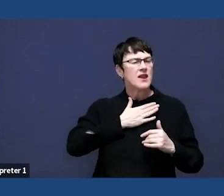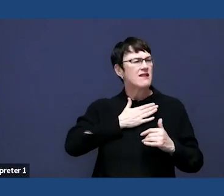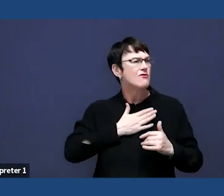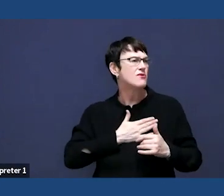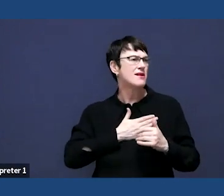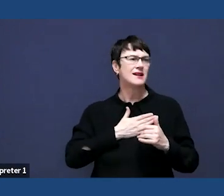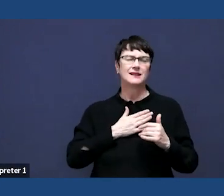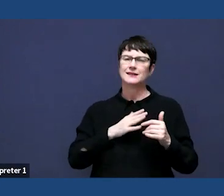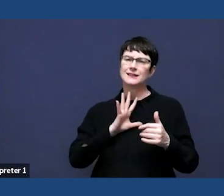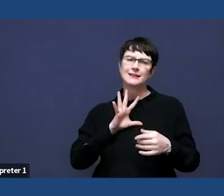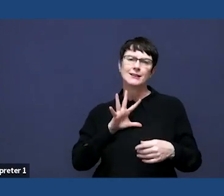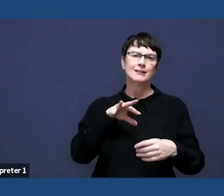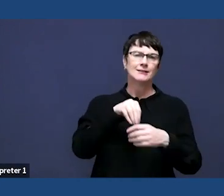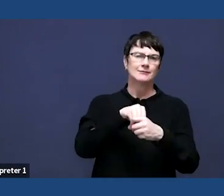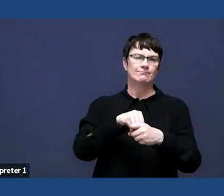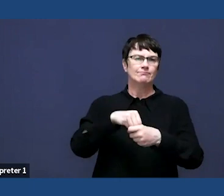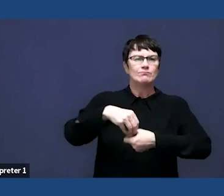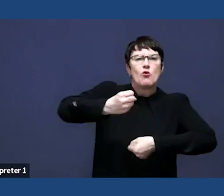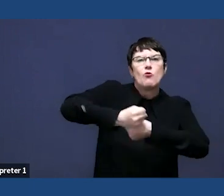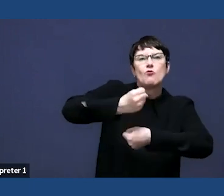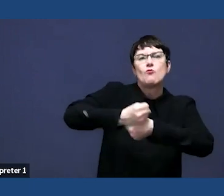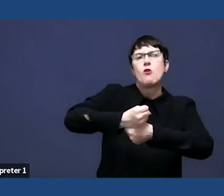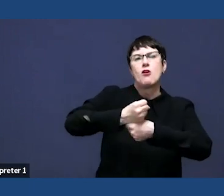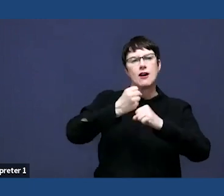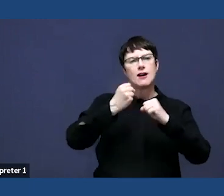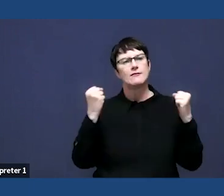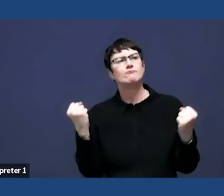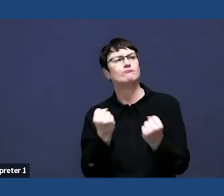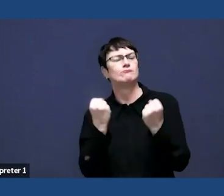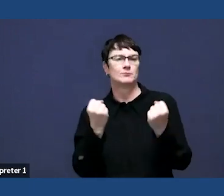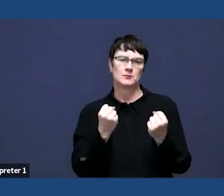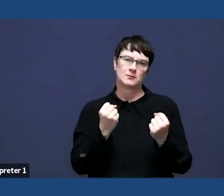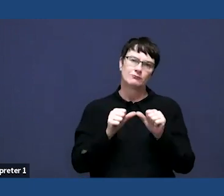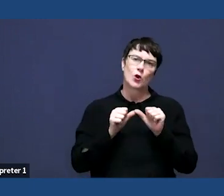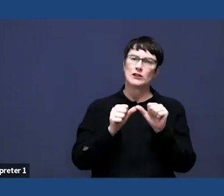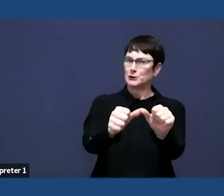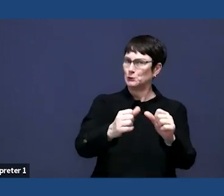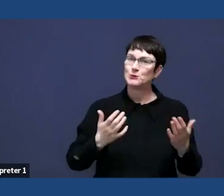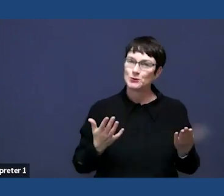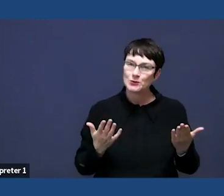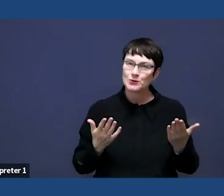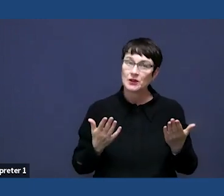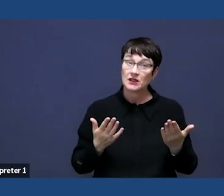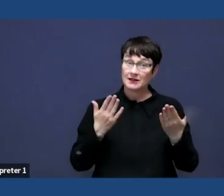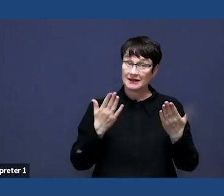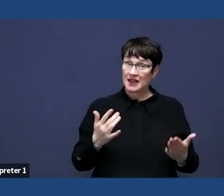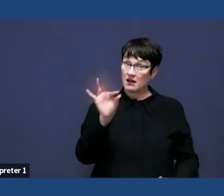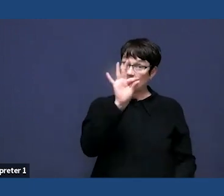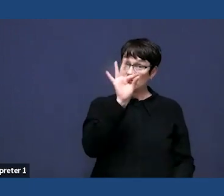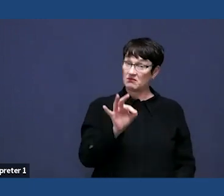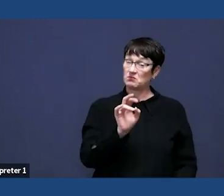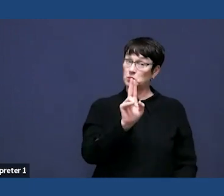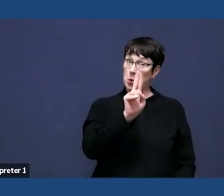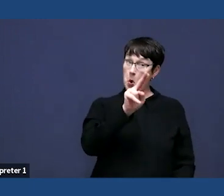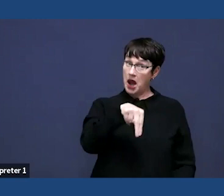Can you imagine looking back or asking our younger selves what do you think of yourself